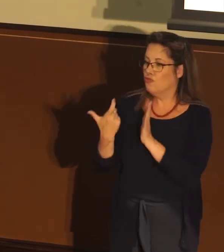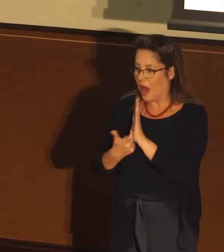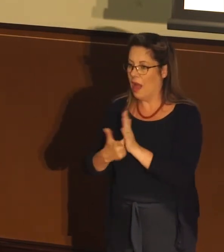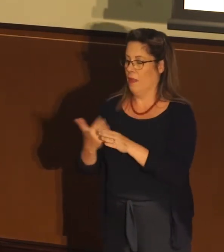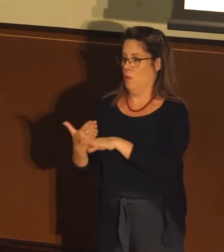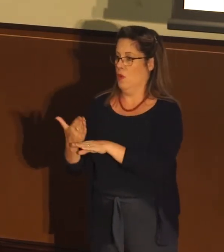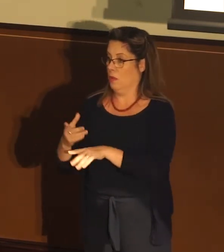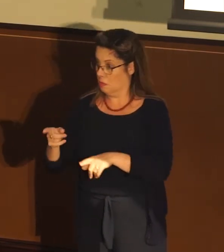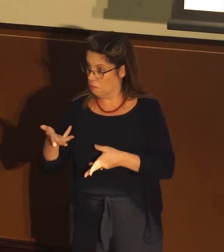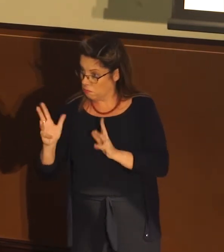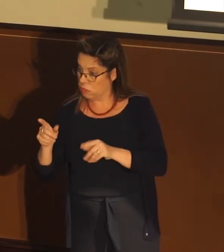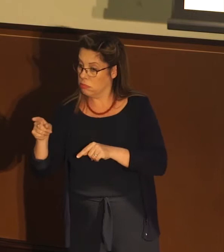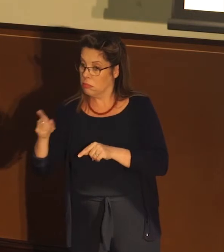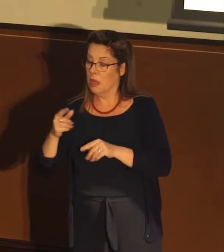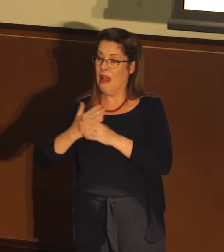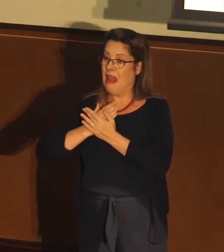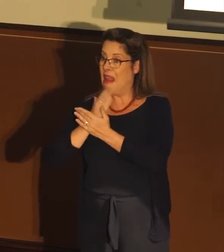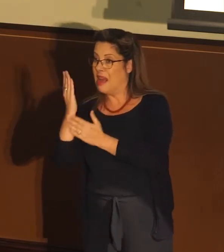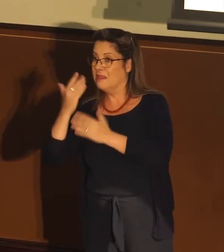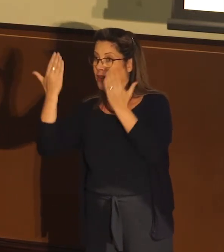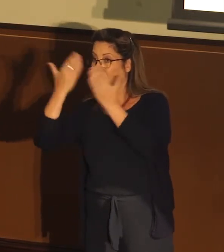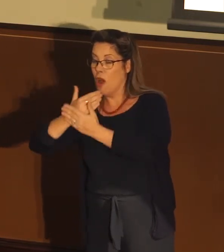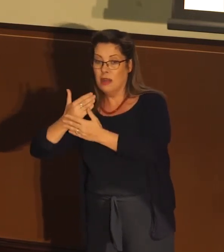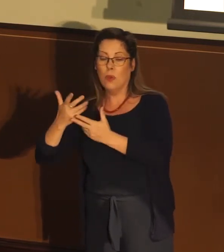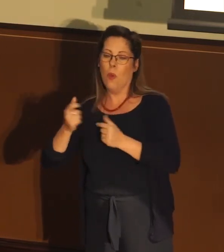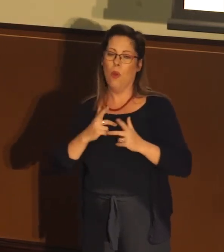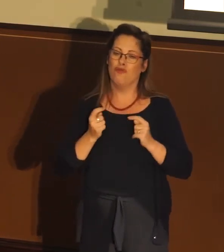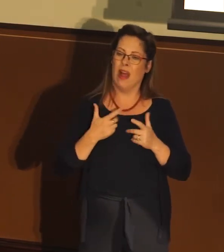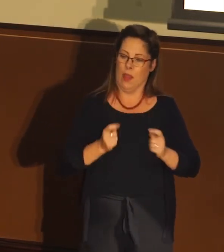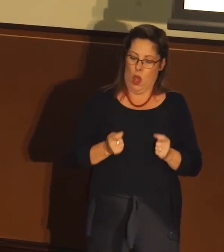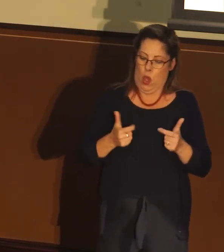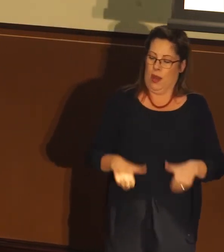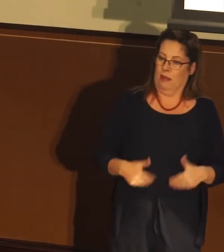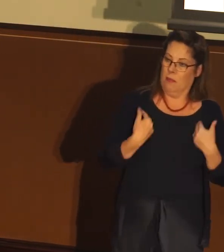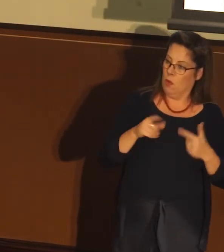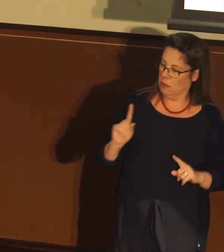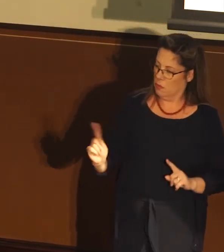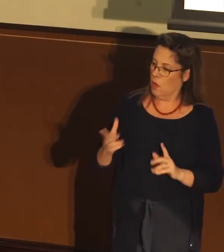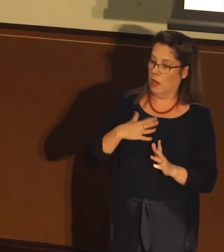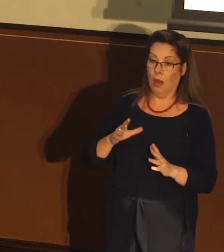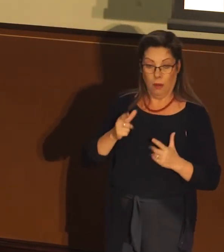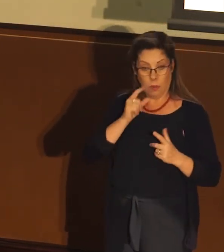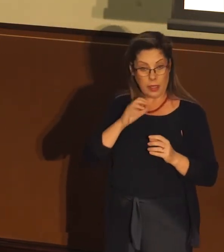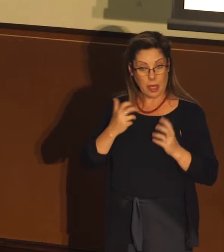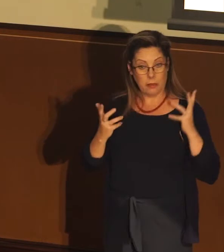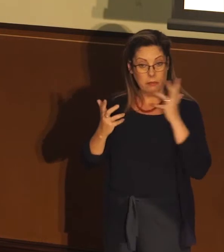Would you rather be working late? Would you rather be working early? We've got the ability to make that happen.